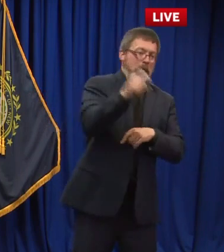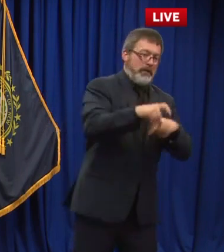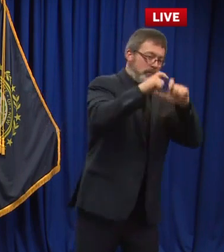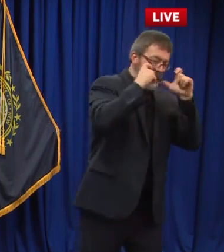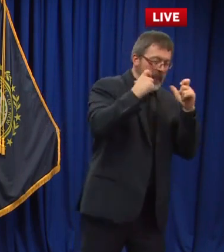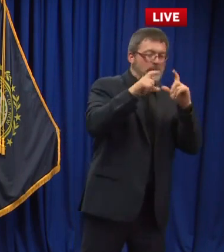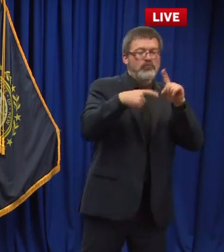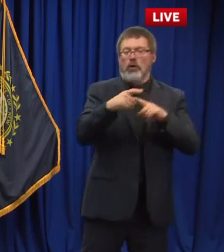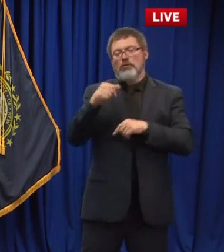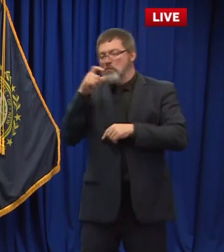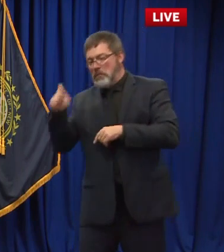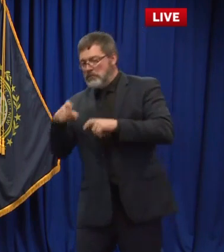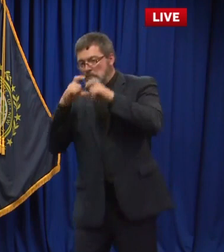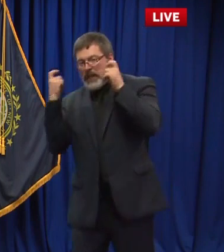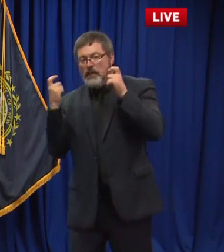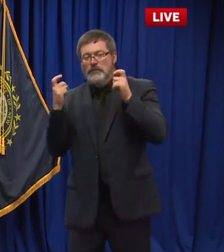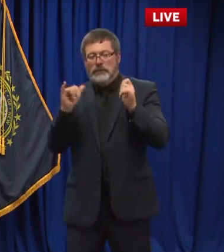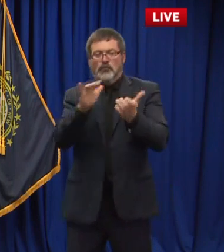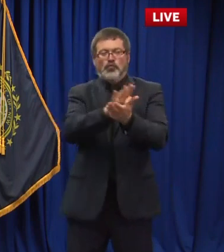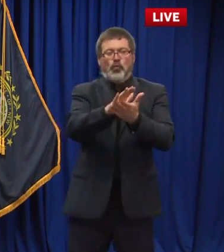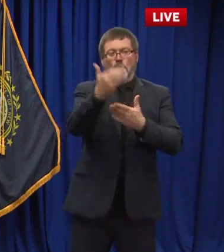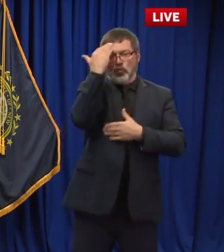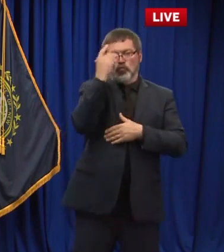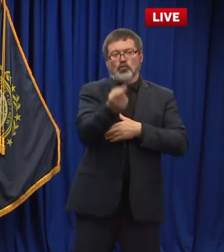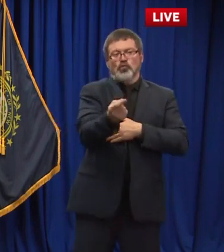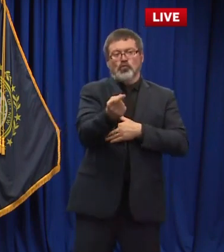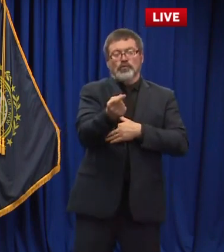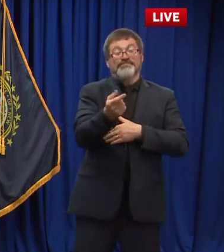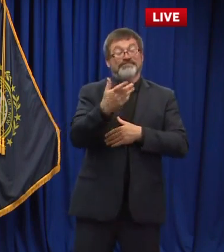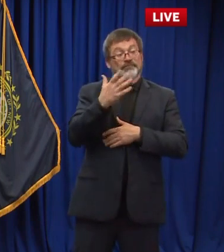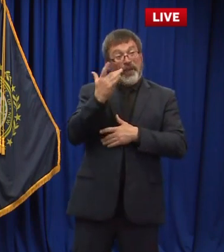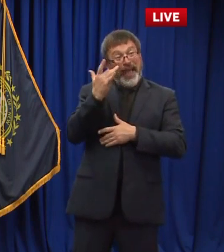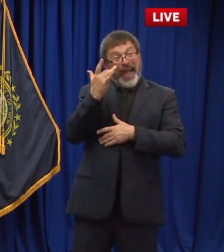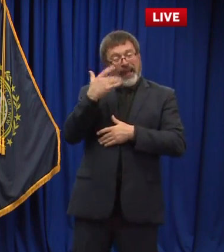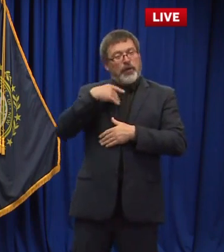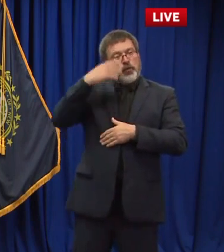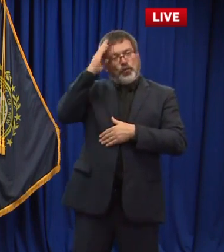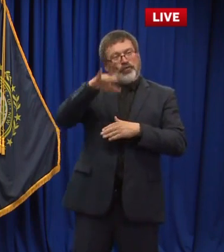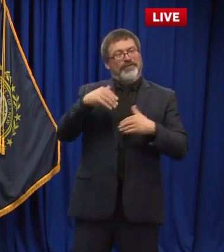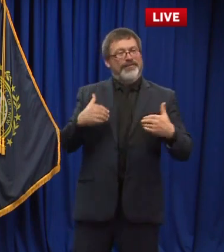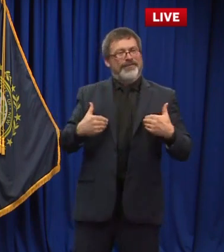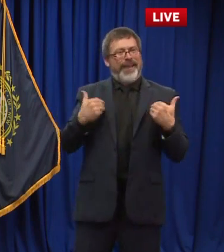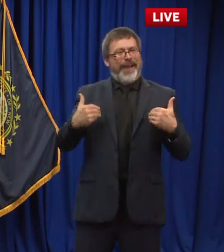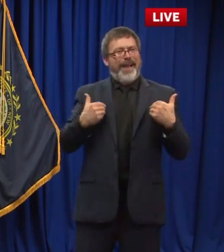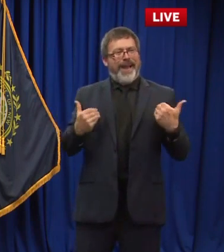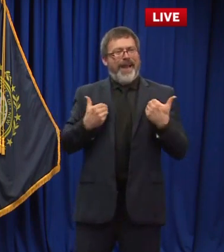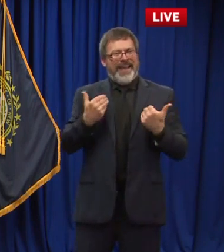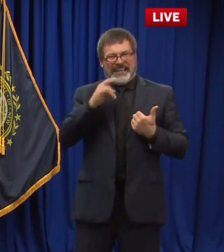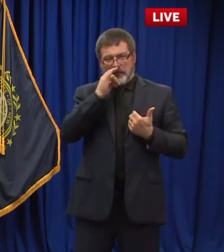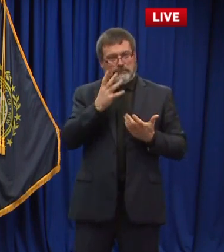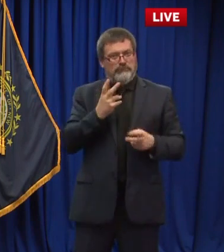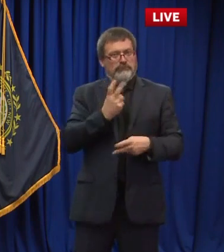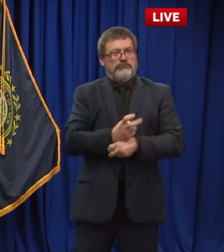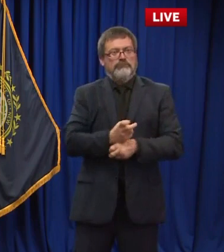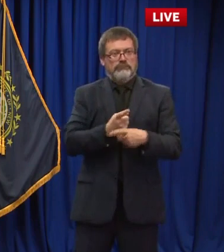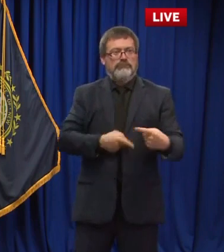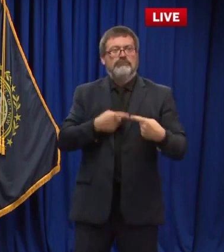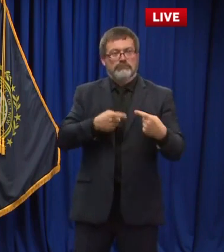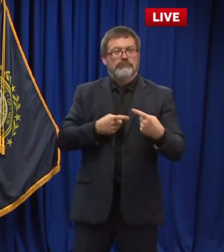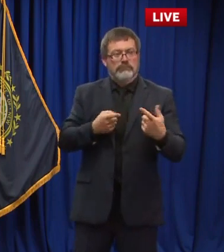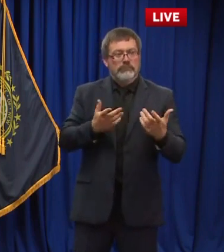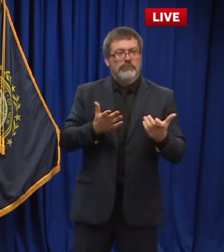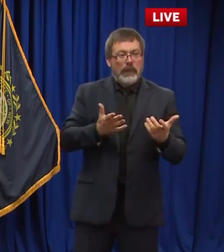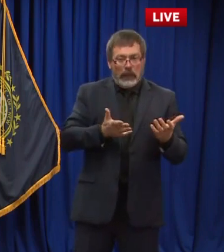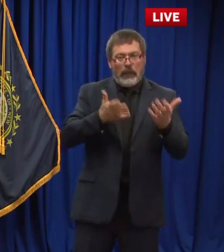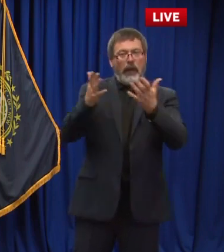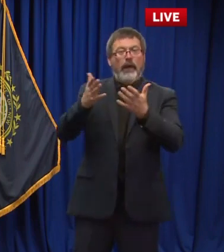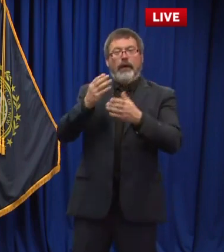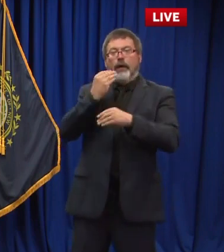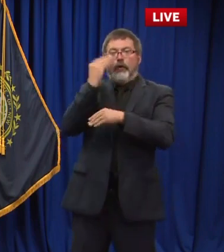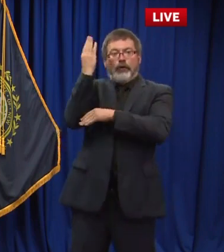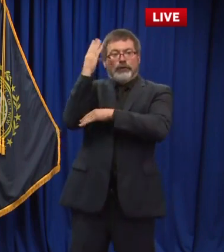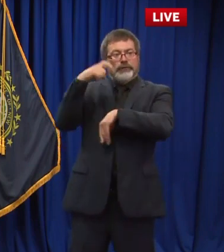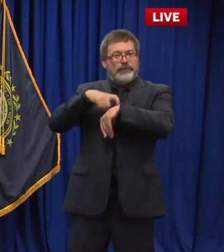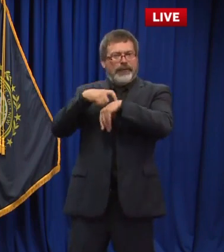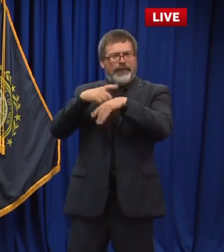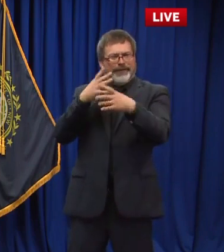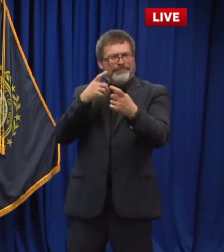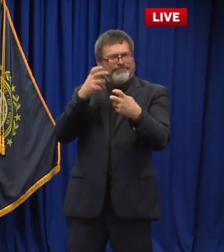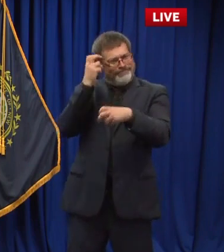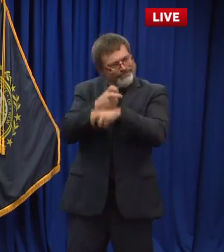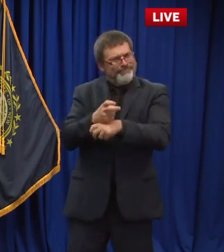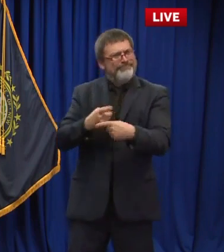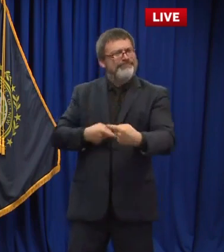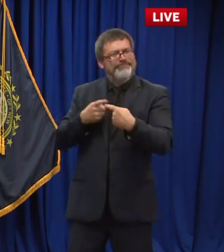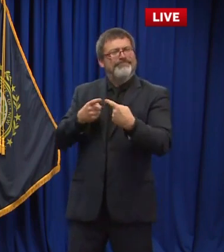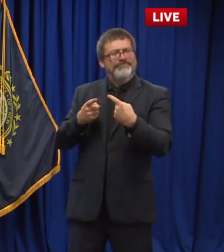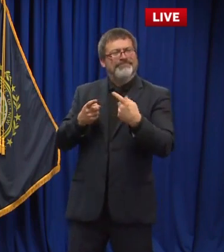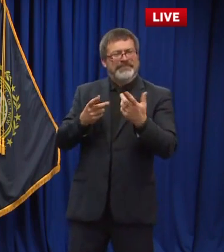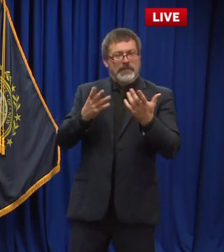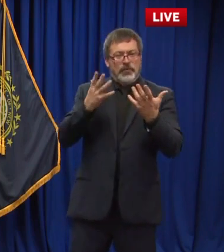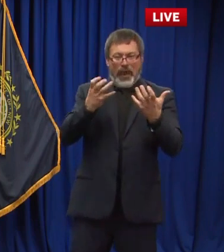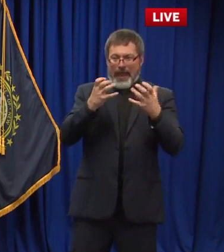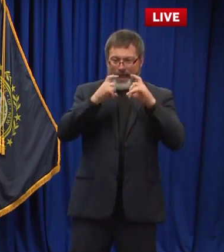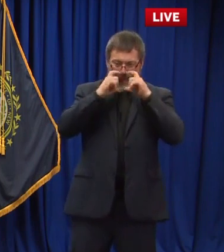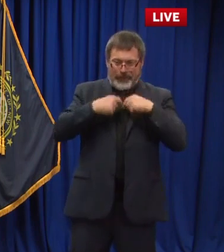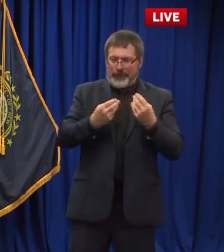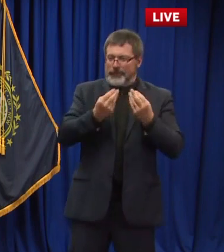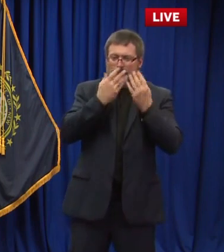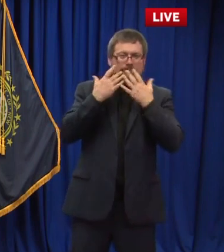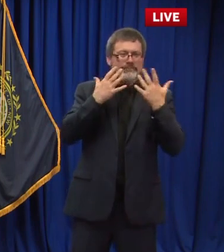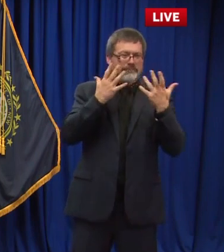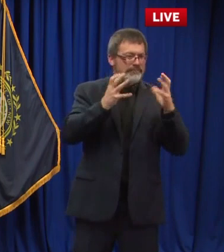SO WE WANT TO MAKE SURE WE ARE ENCOURAGING IT AND URGING FOLKS TO WEAR MASKS IF THEY CAN BUT ALSO UNDERSTANDING THAT PEOPLE MAY HAVE TO TAKE THEIR MASKS OFF HOPEFULLY WHEN THEY CAN MAINTAIN